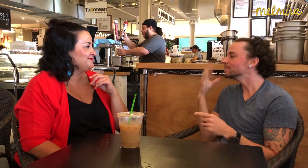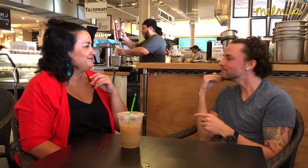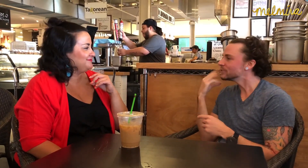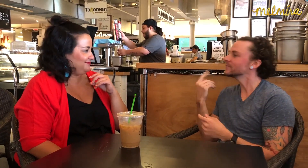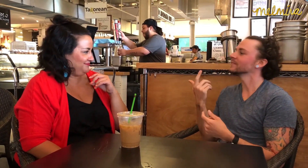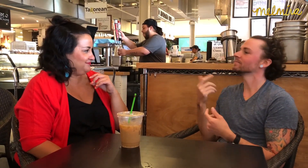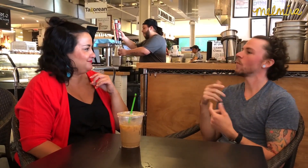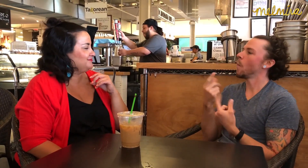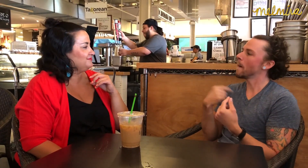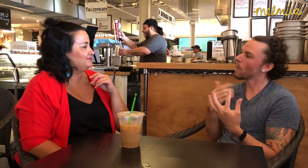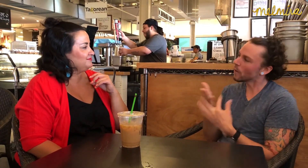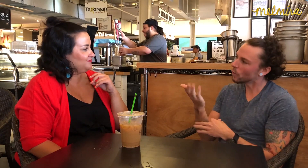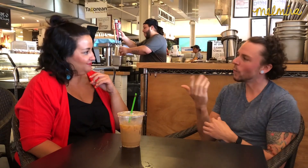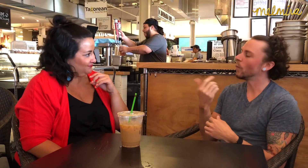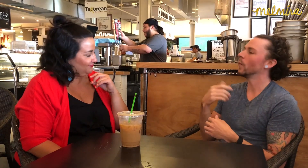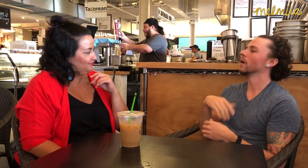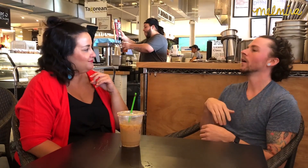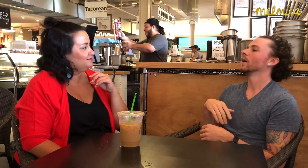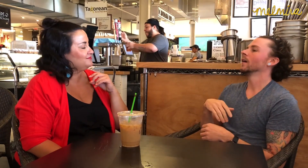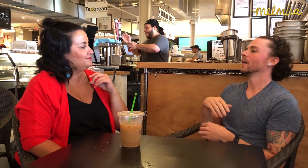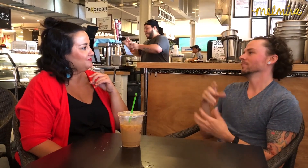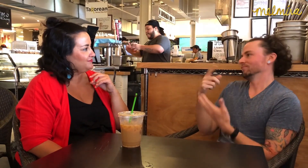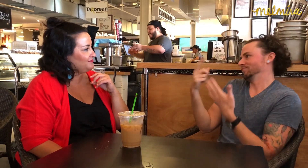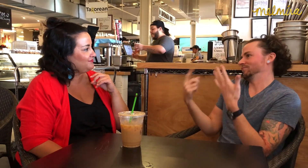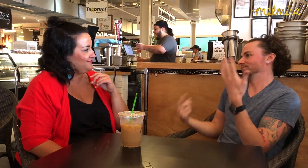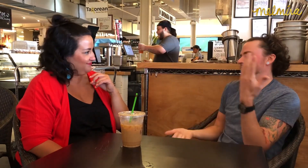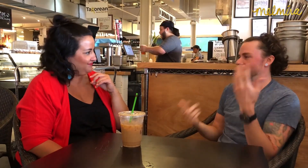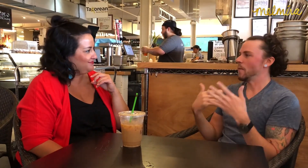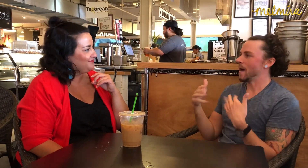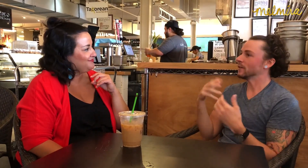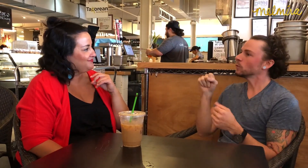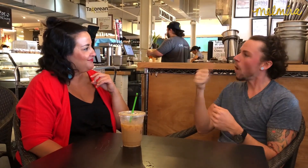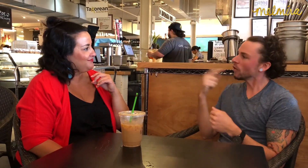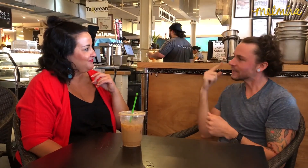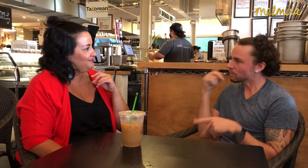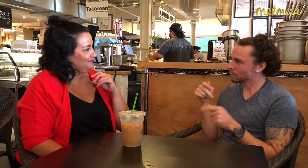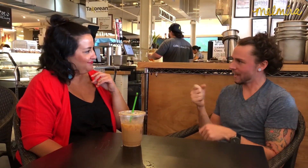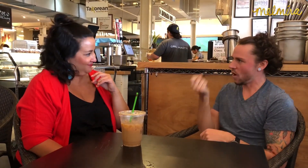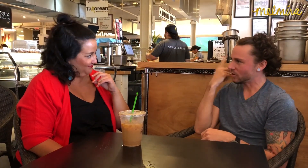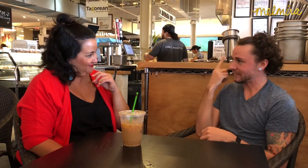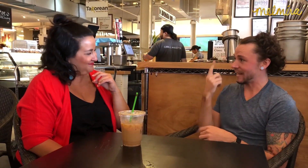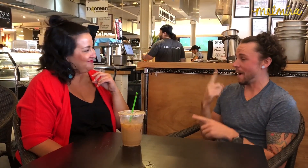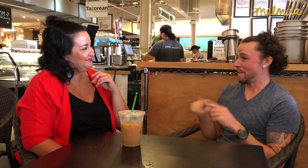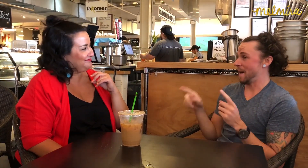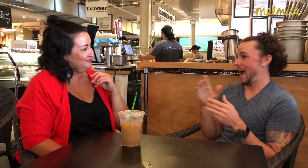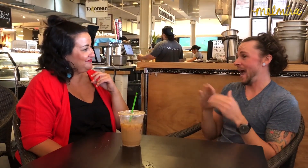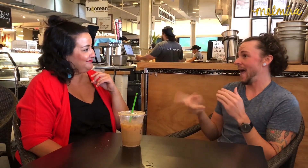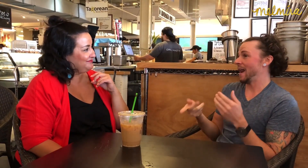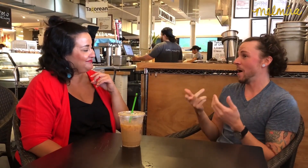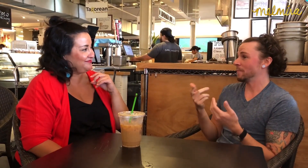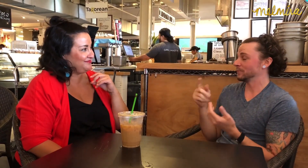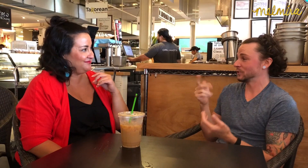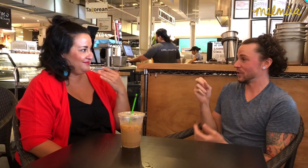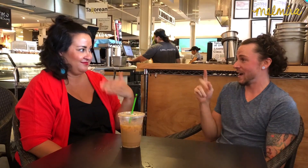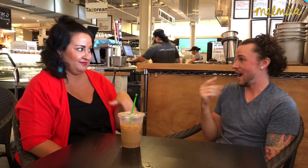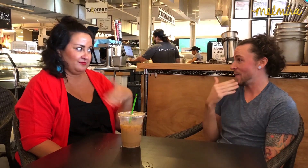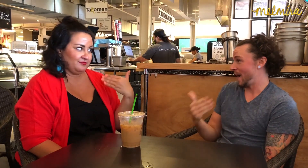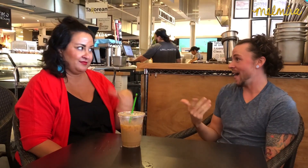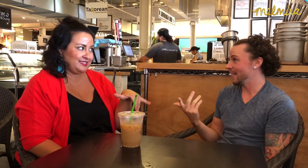via sign language, including what I am going through and many other things, so other deaf people can understand. It ended up working out well.